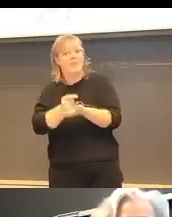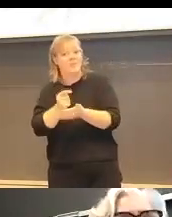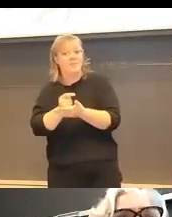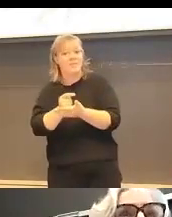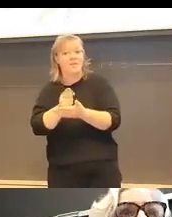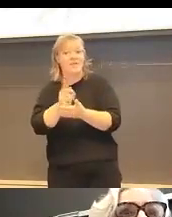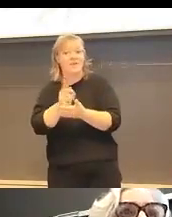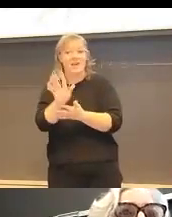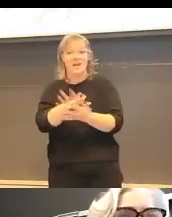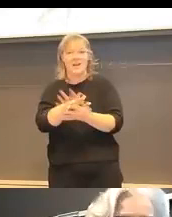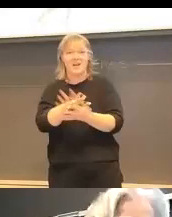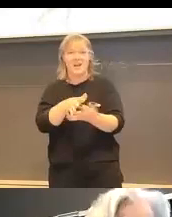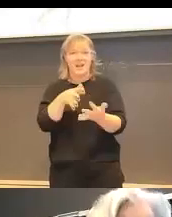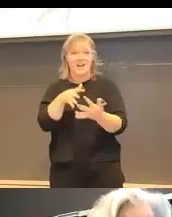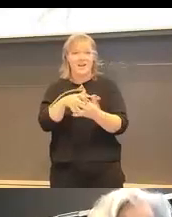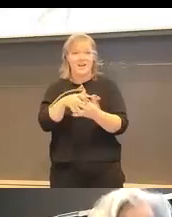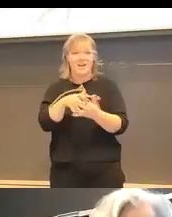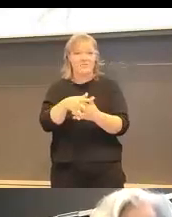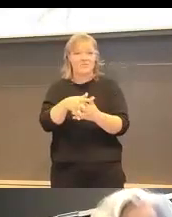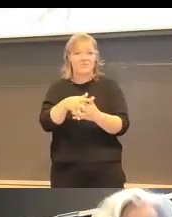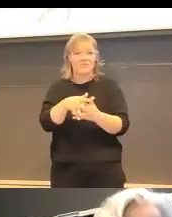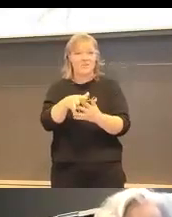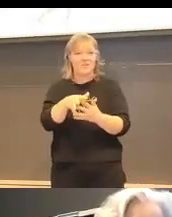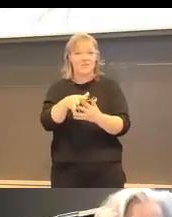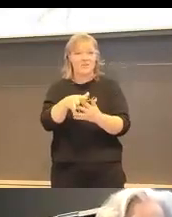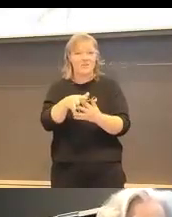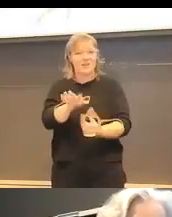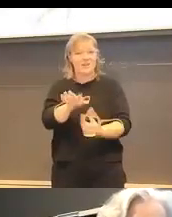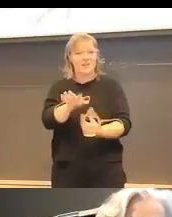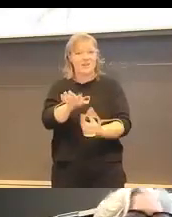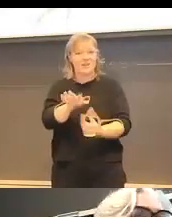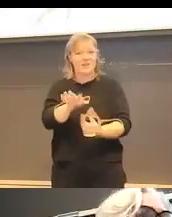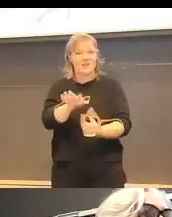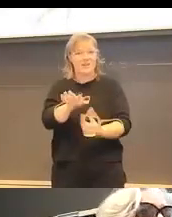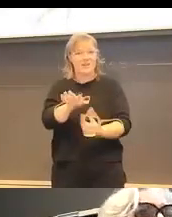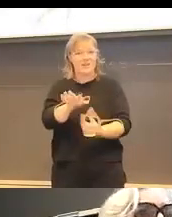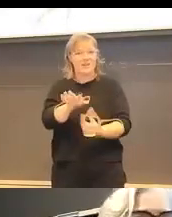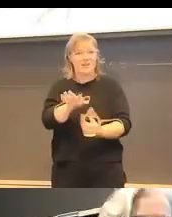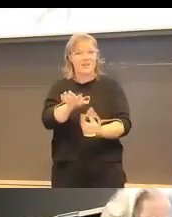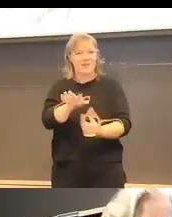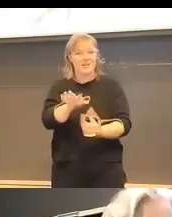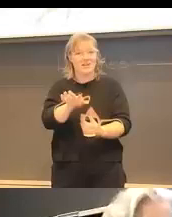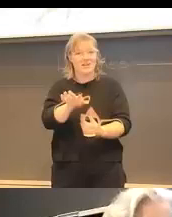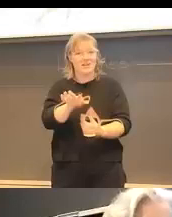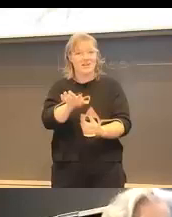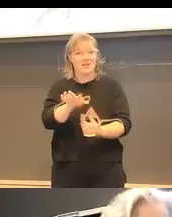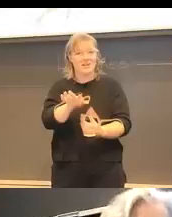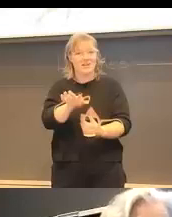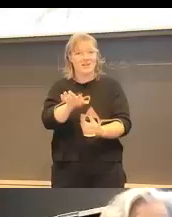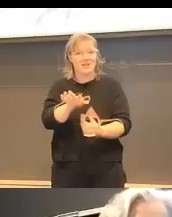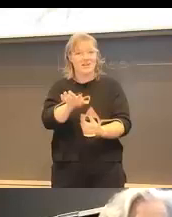we call systemic integrated care as this work continued we began to study clinicians and teams